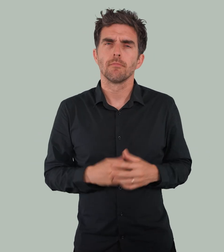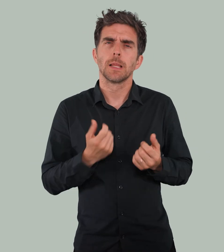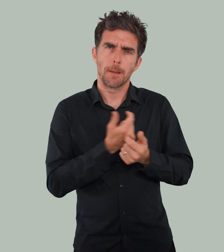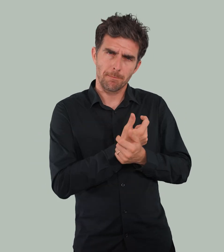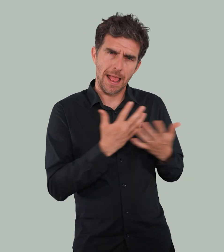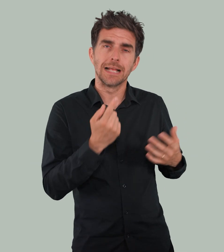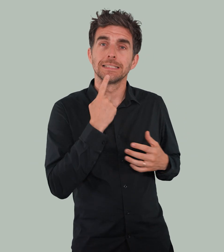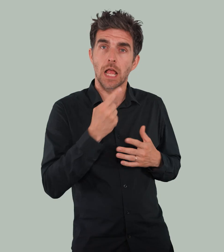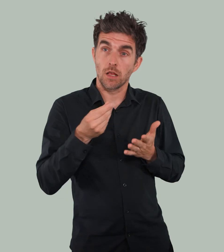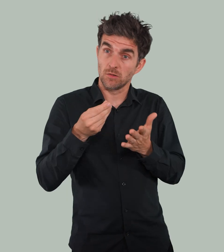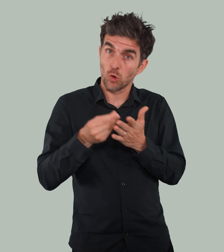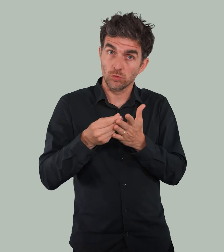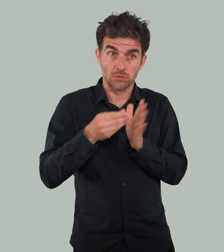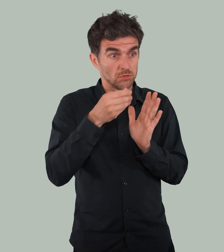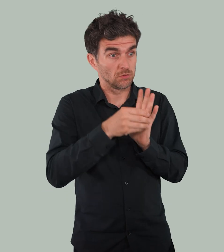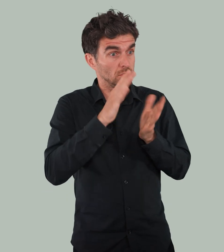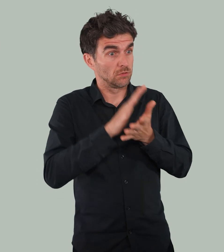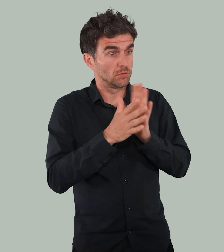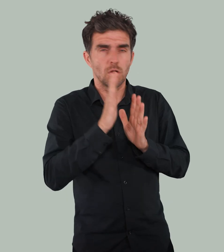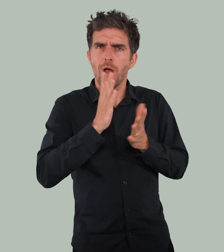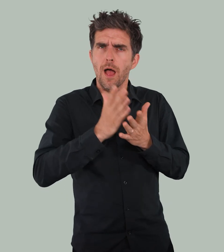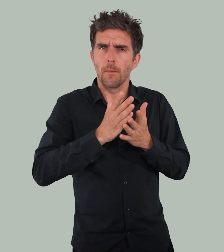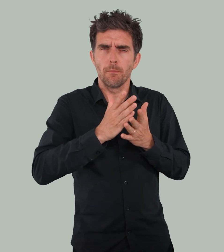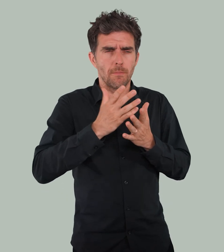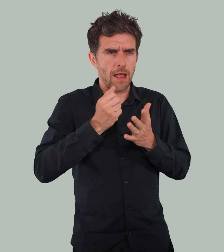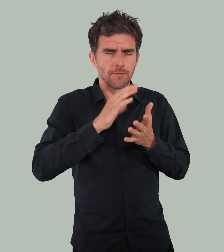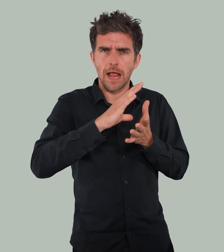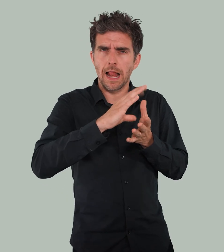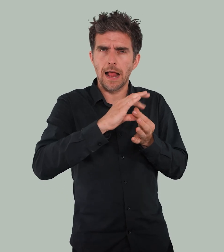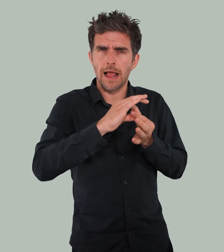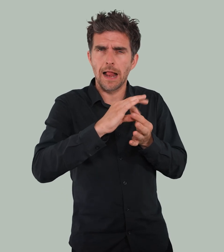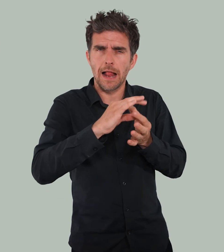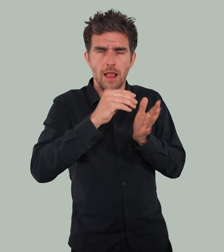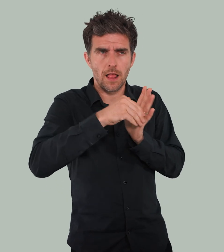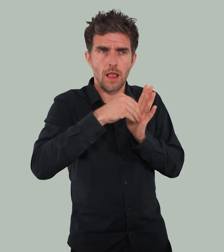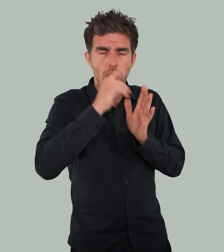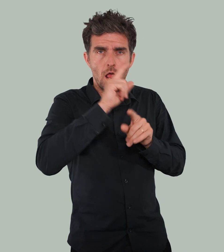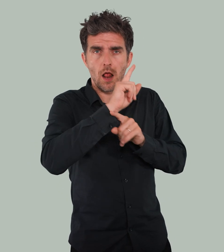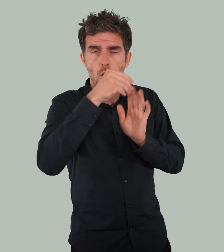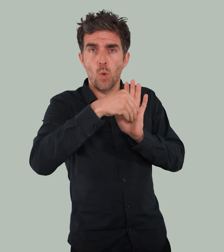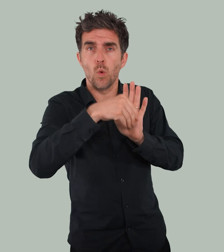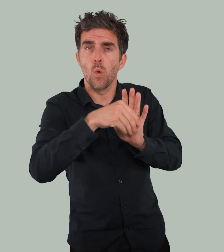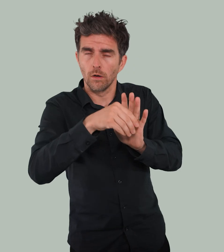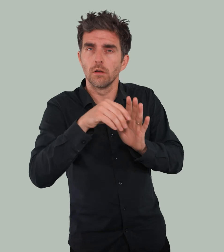Many say that these costs are cumulative, with PIP forming part of